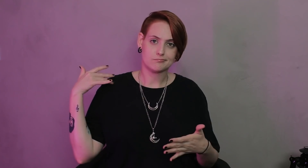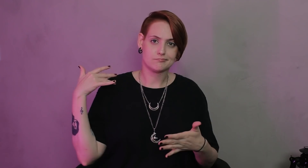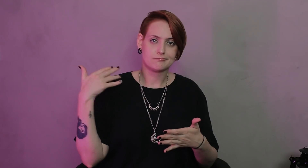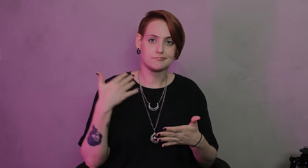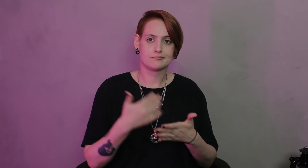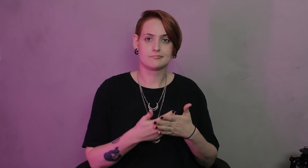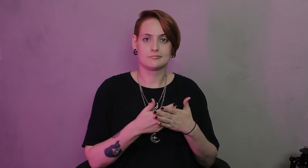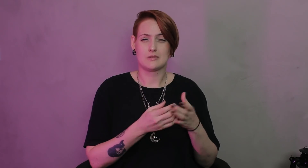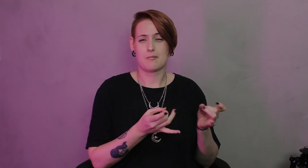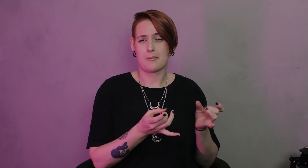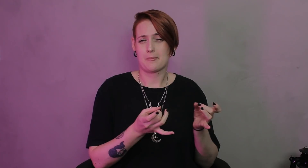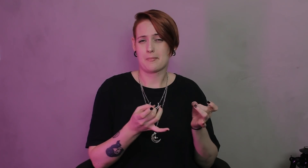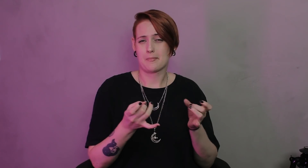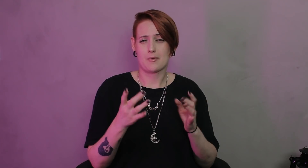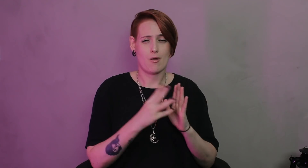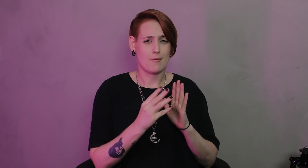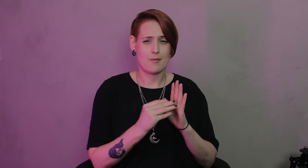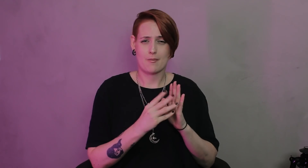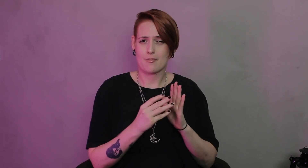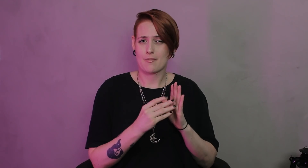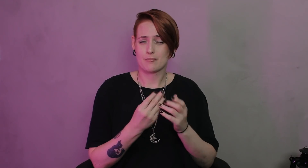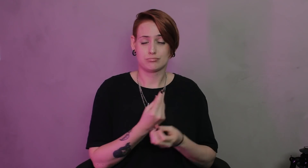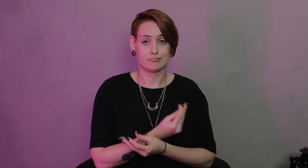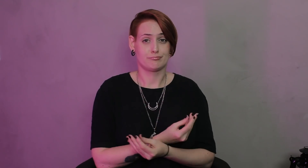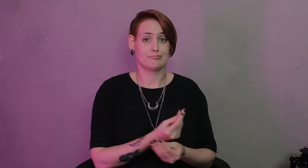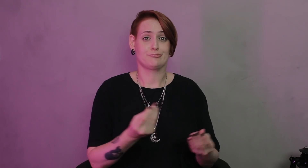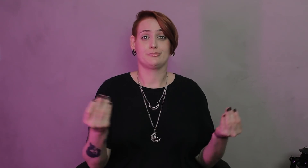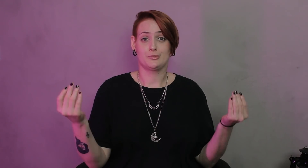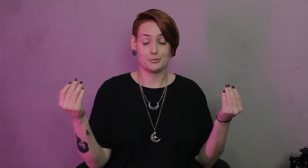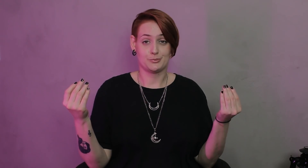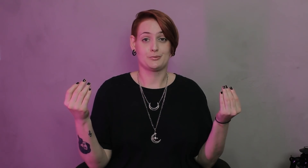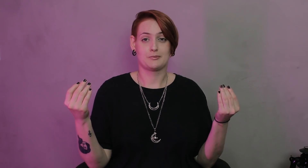Since then copies have been sold